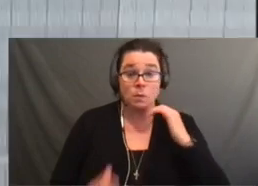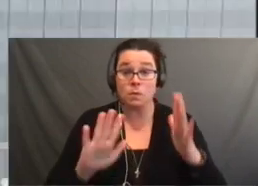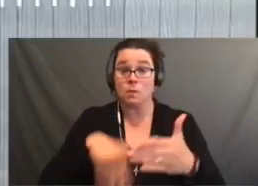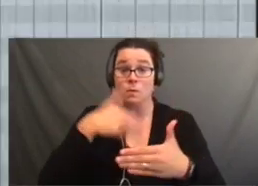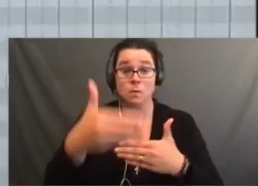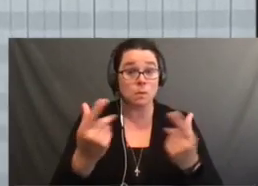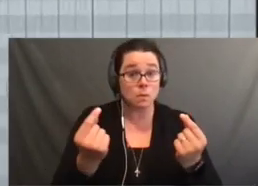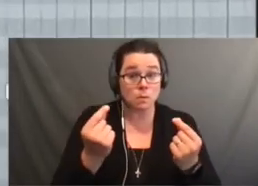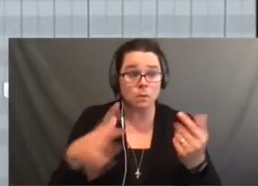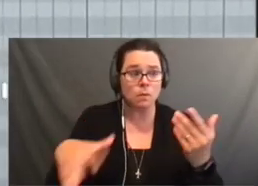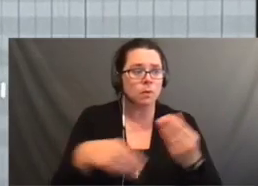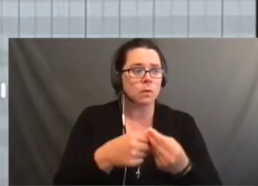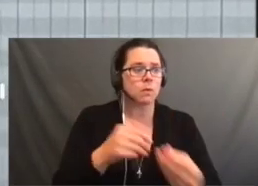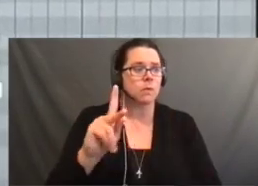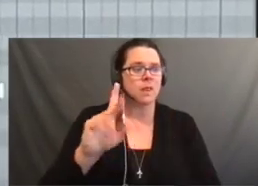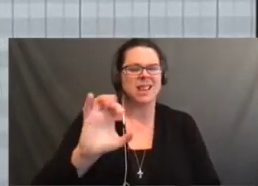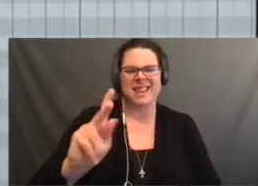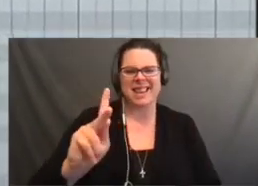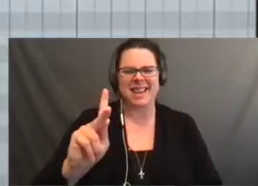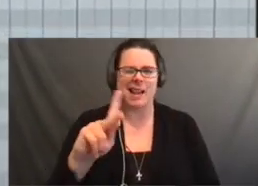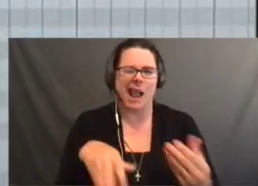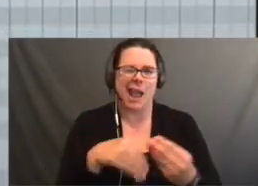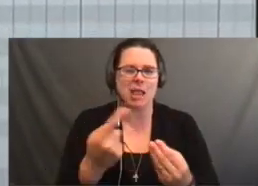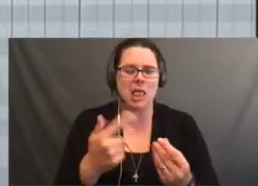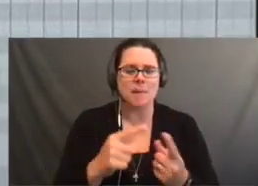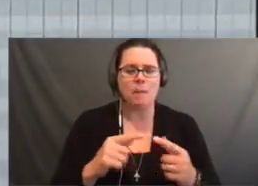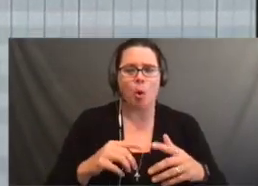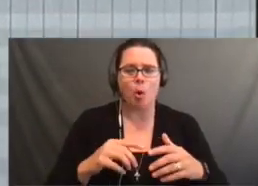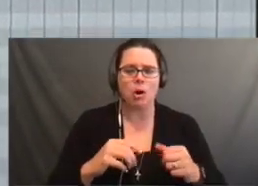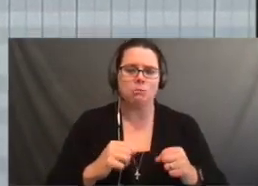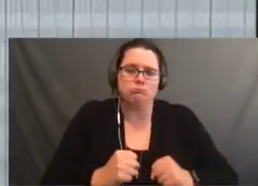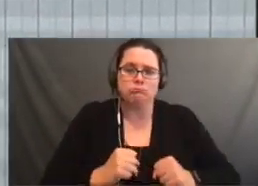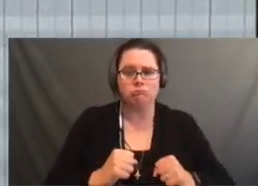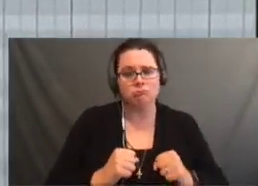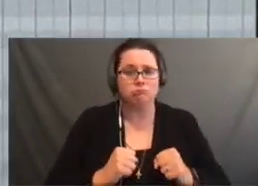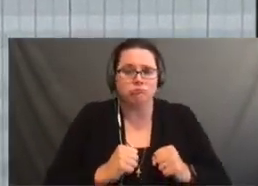So next I added a kick just to give it more bounce to it.